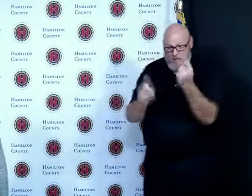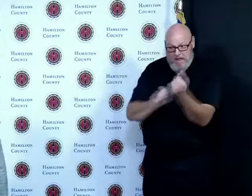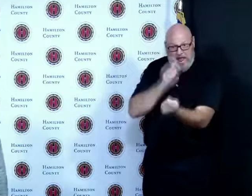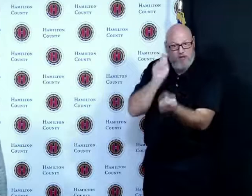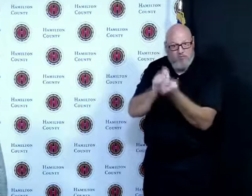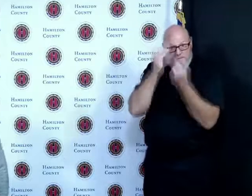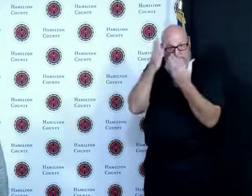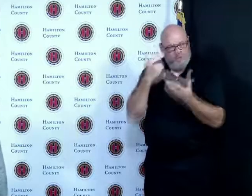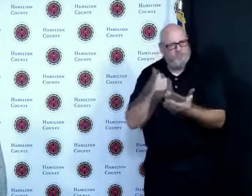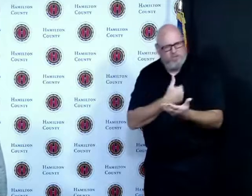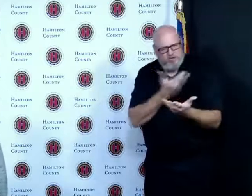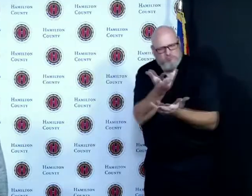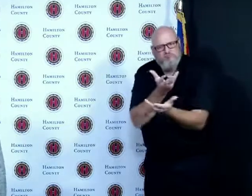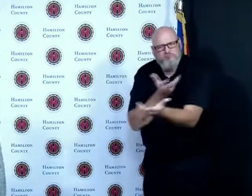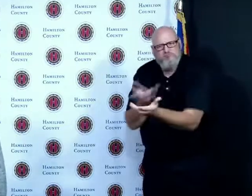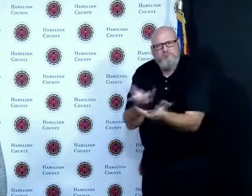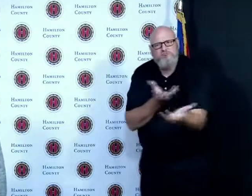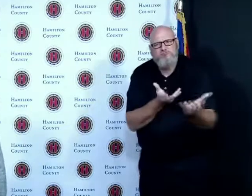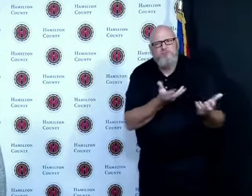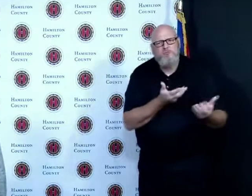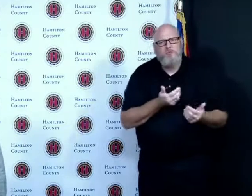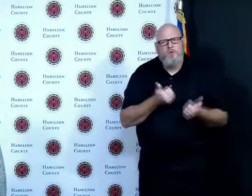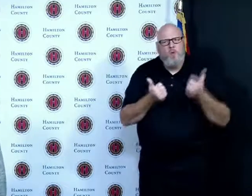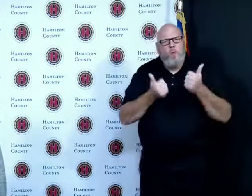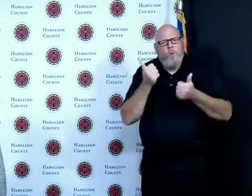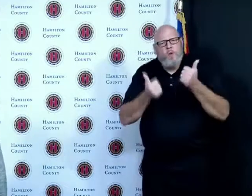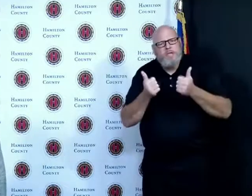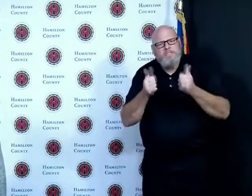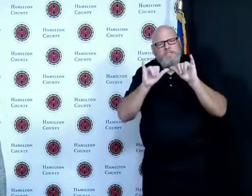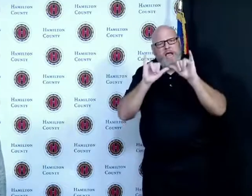messaging and information need to look like for you to better understand why take the